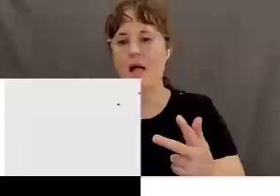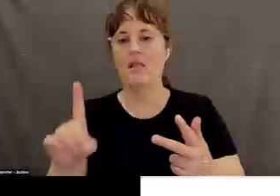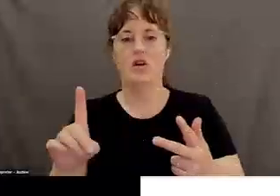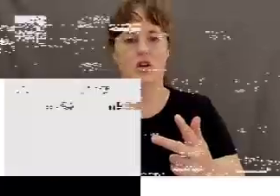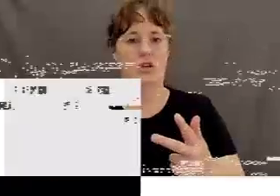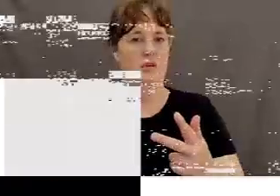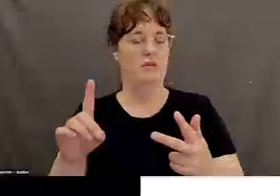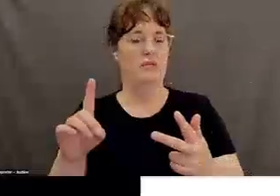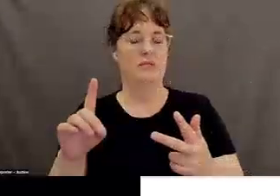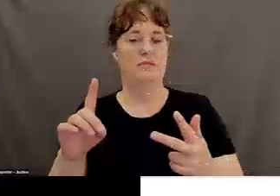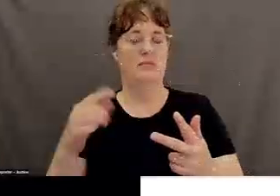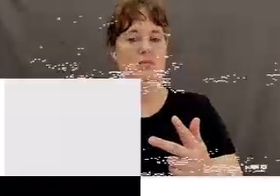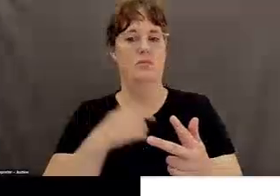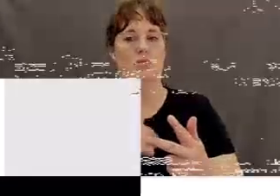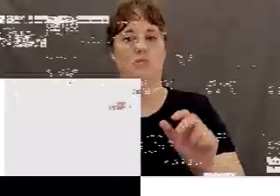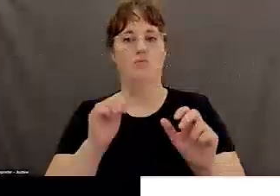Boardroom: Secure that record of decision.